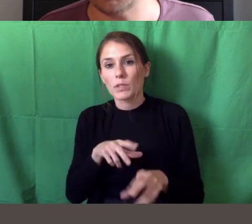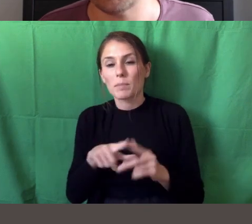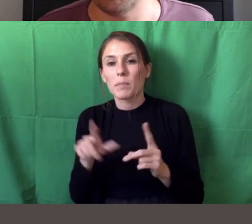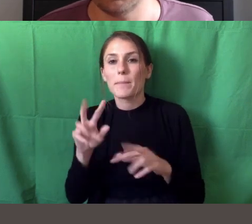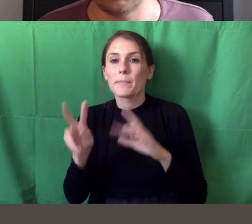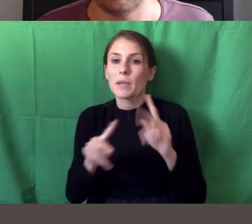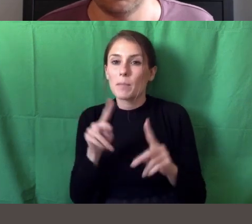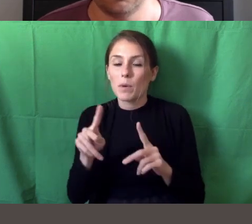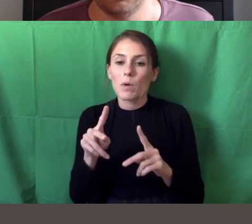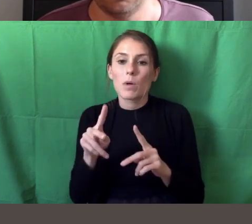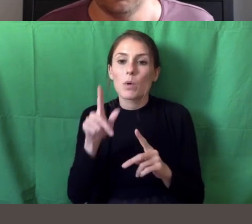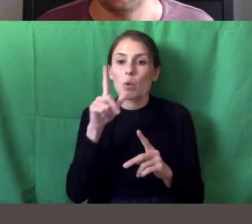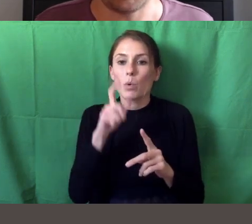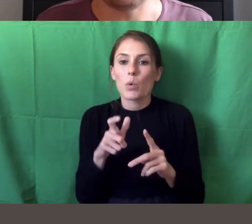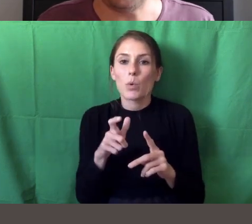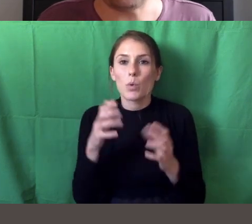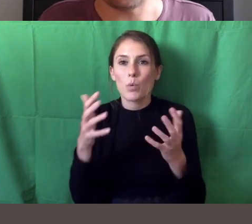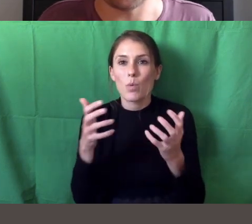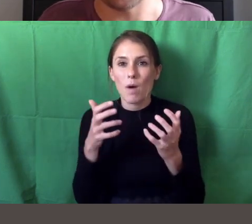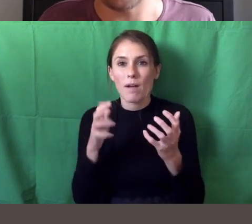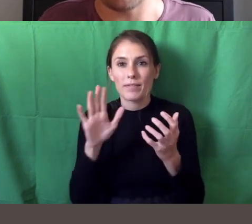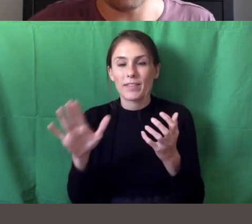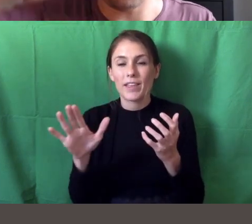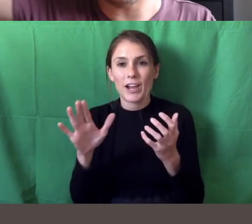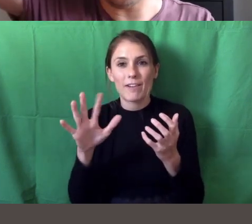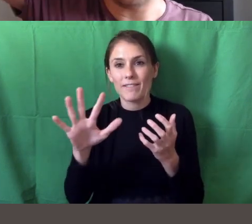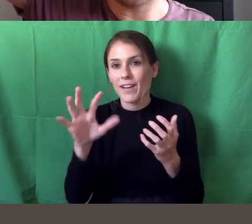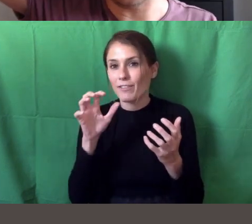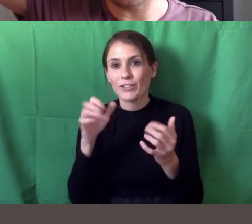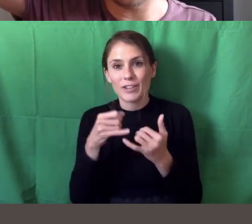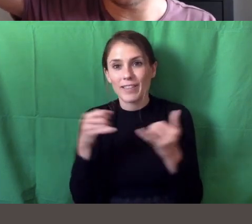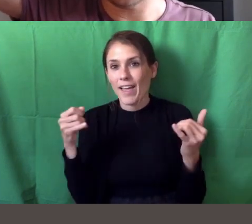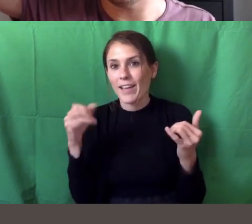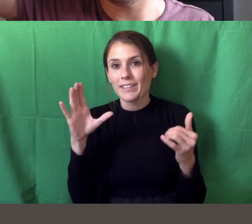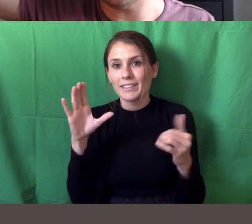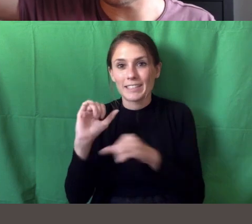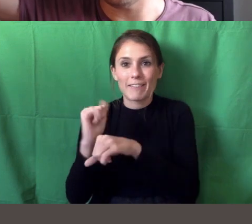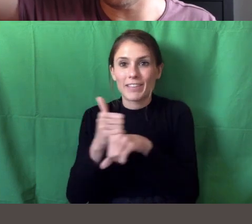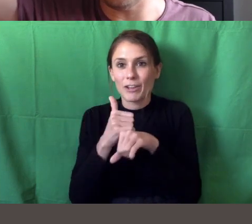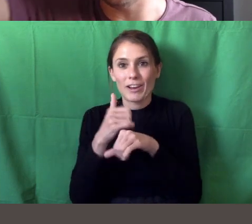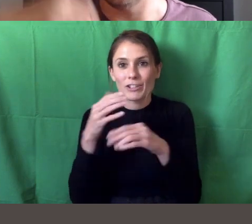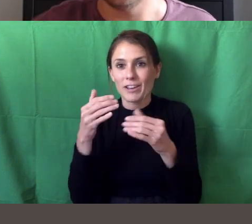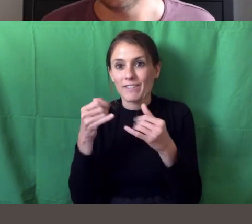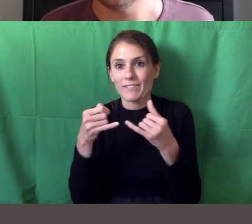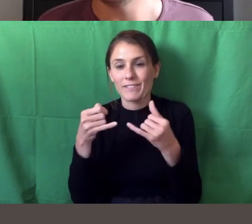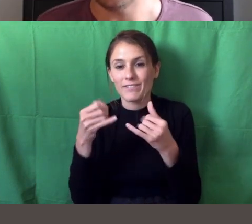important as you usually only get bug reports. Or there are people who want their 500 lines